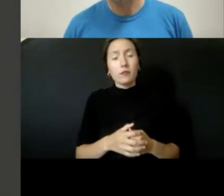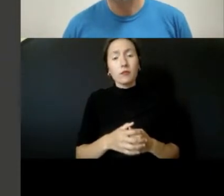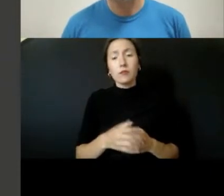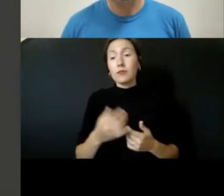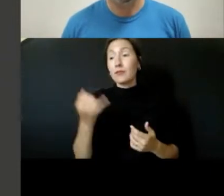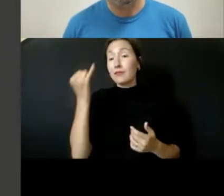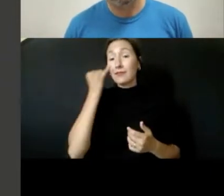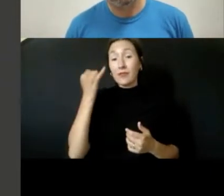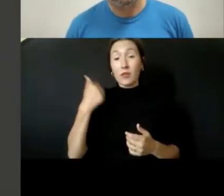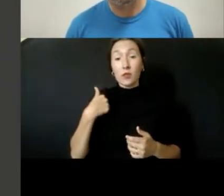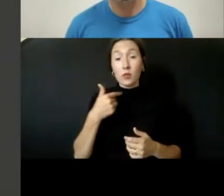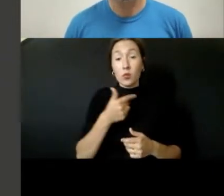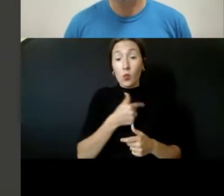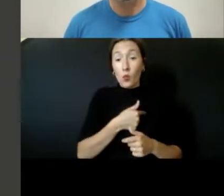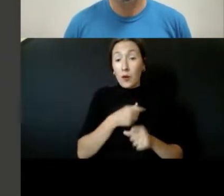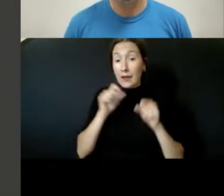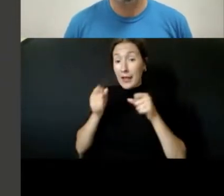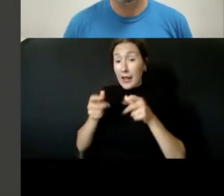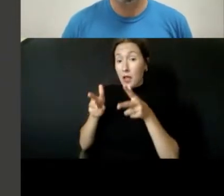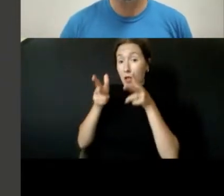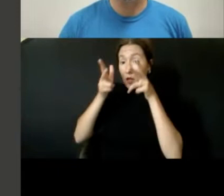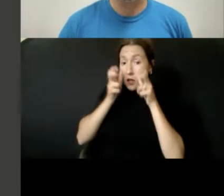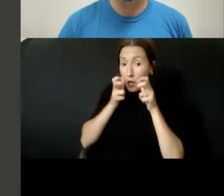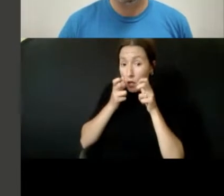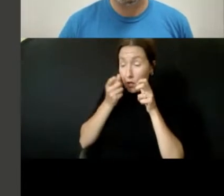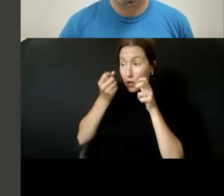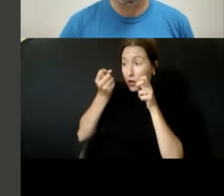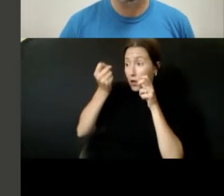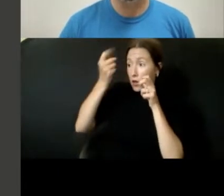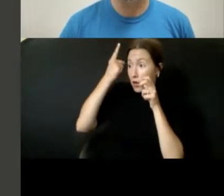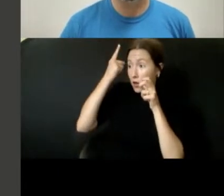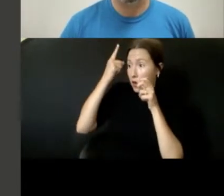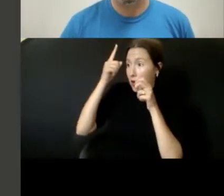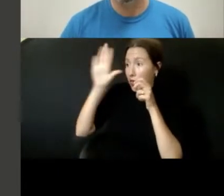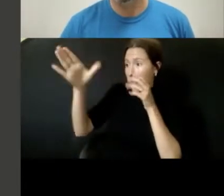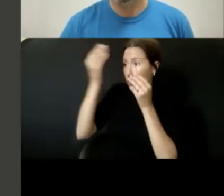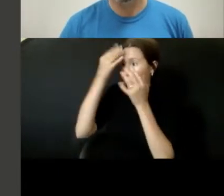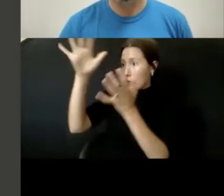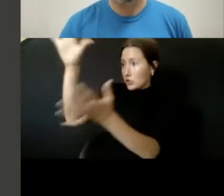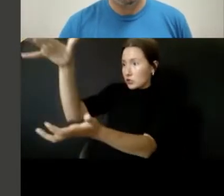information right we have this great opportunity to take that and create learning that everybody